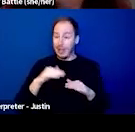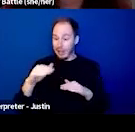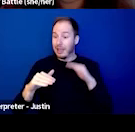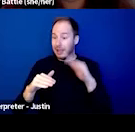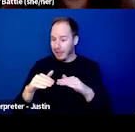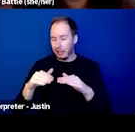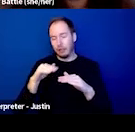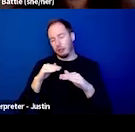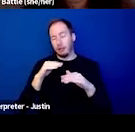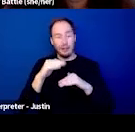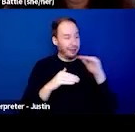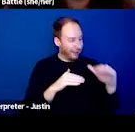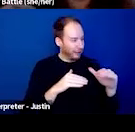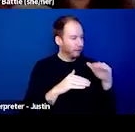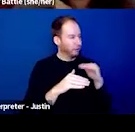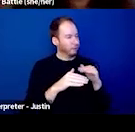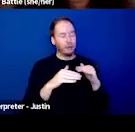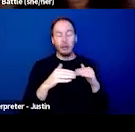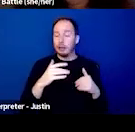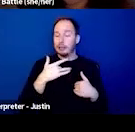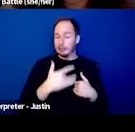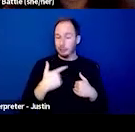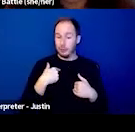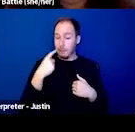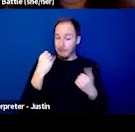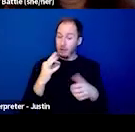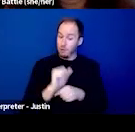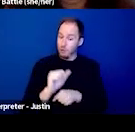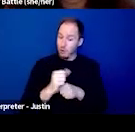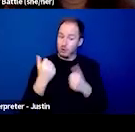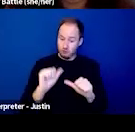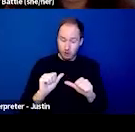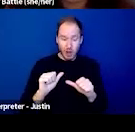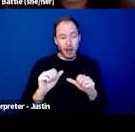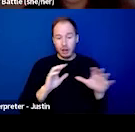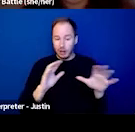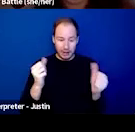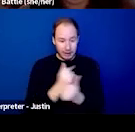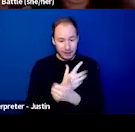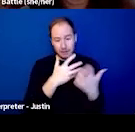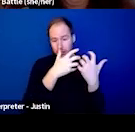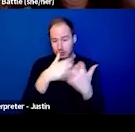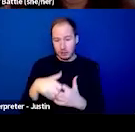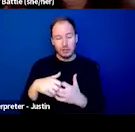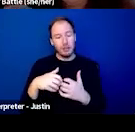So in a lot of days, like we've done so much work trying to get recruitment in place, and we get a full training class.